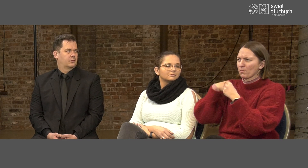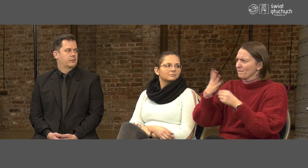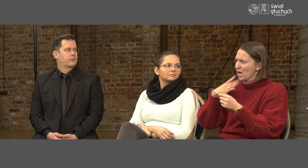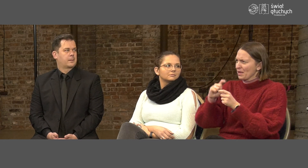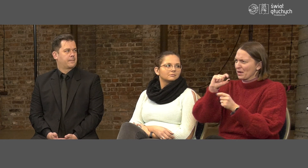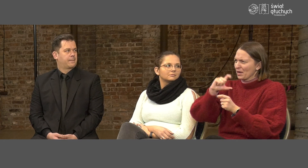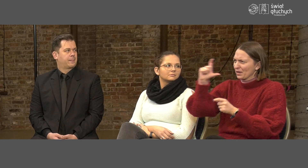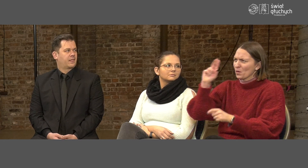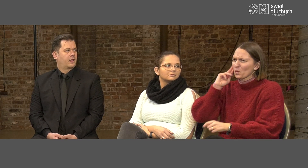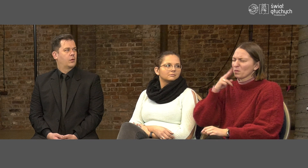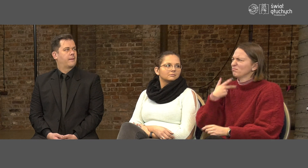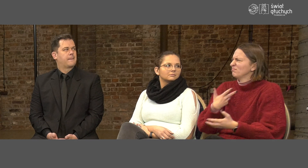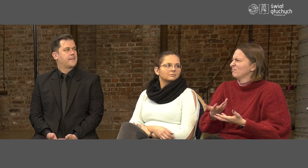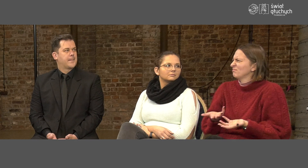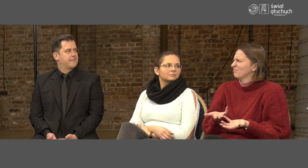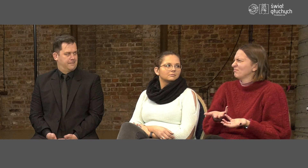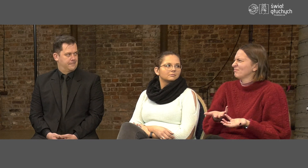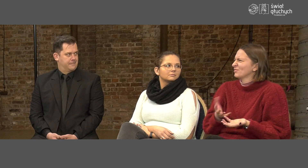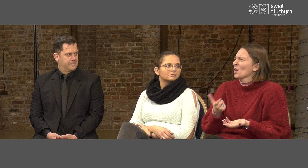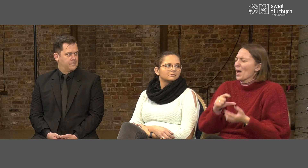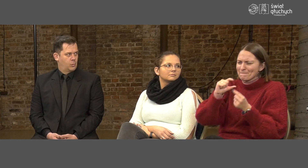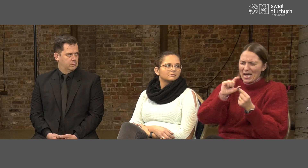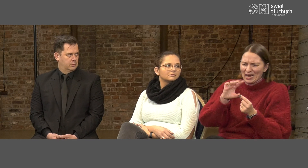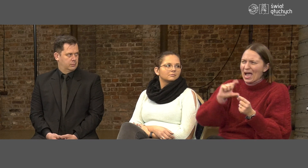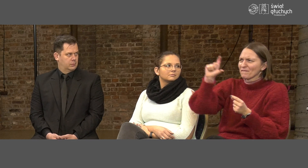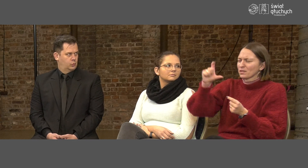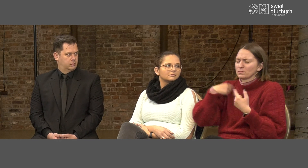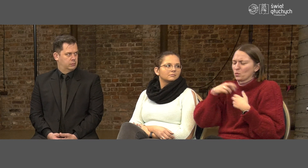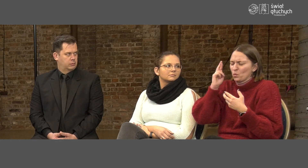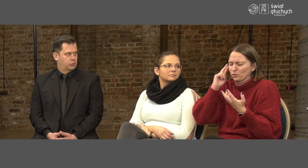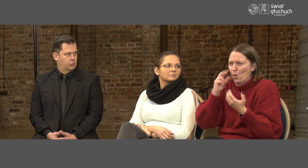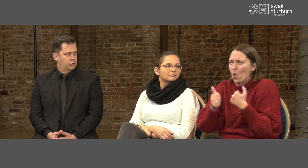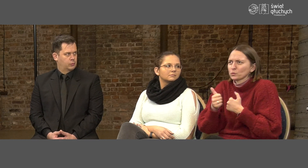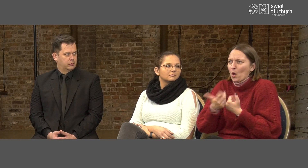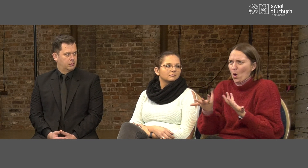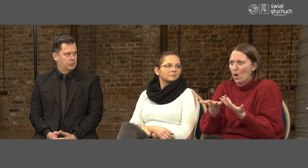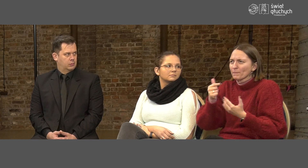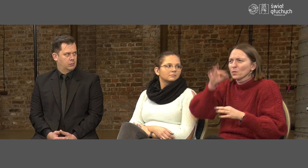Over time, lowercase "d" and uppercase "D" emerged— I didn’t understand what it was all about.